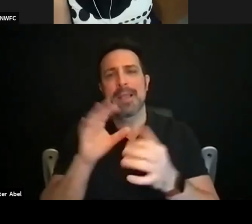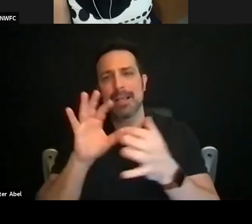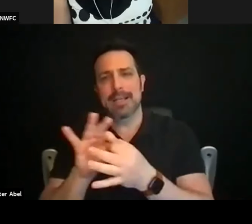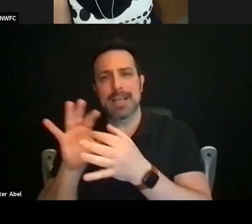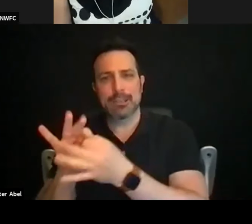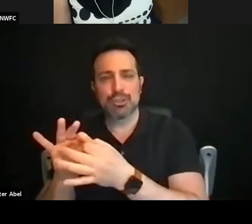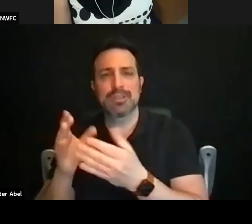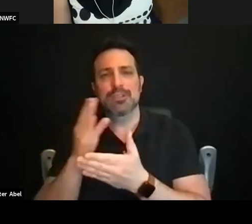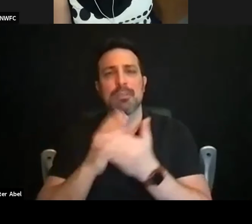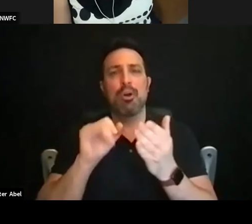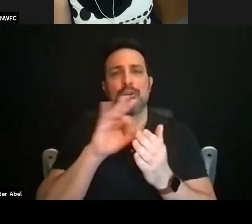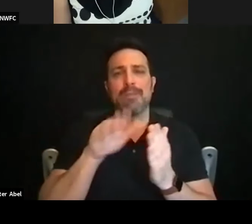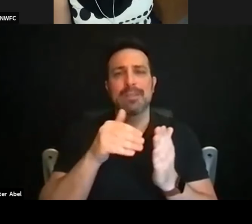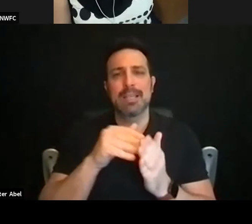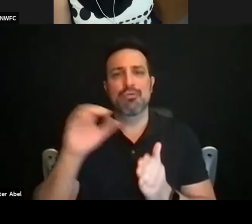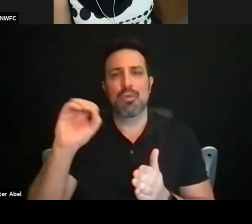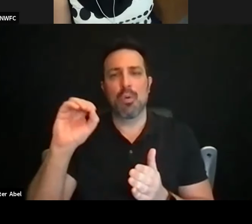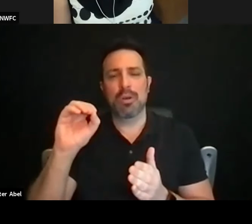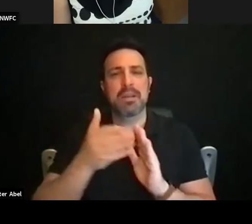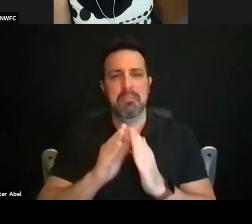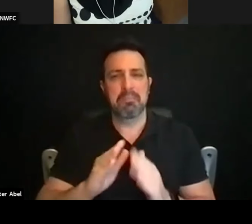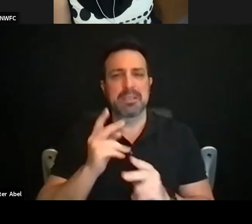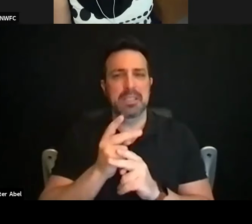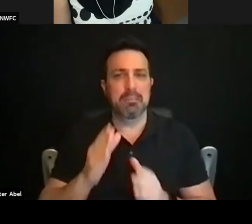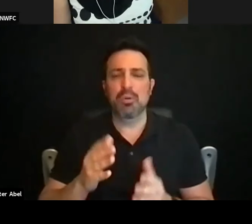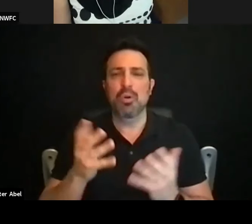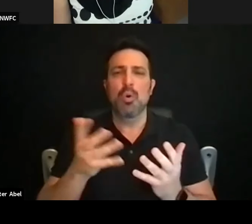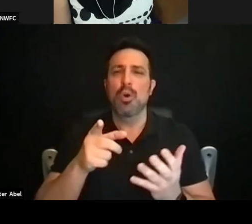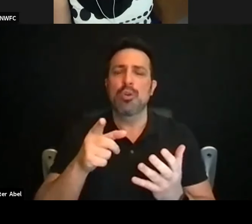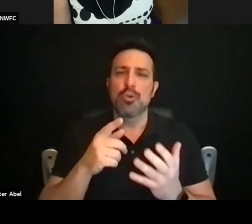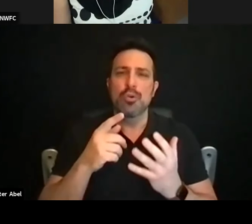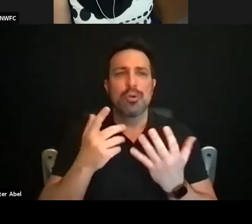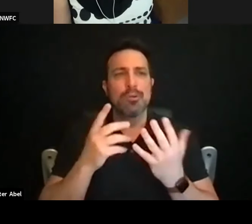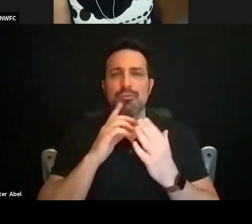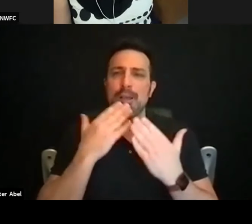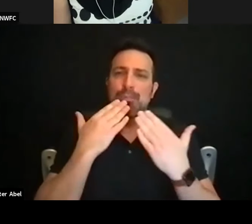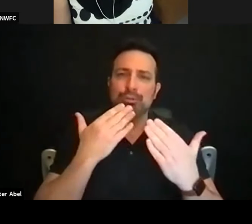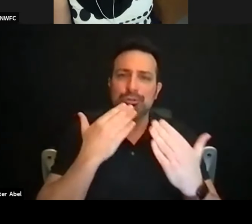years, I'll figure out the mute button and I'll be on top of it. I'm wondering how you appreciate you're